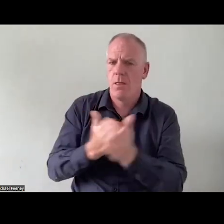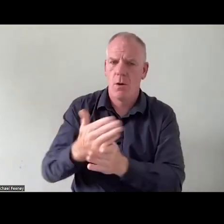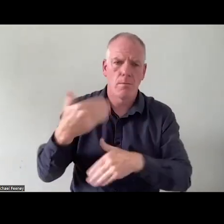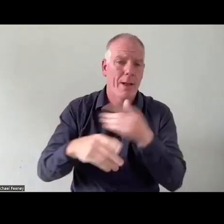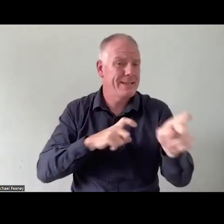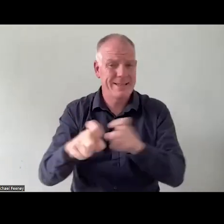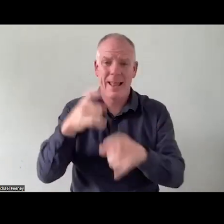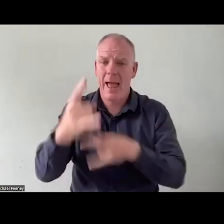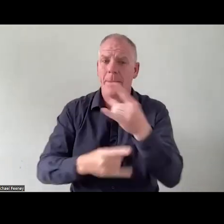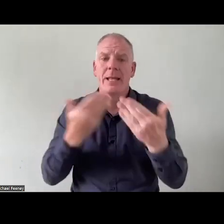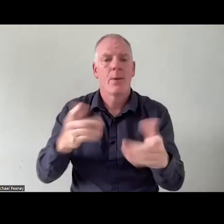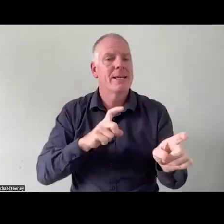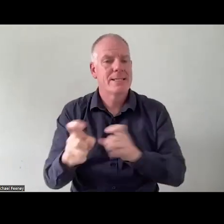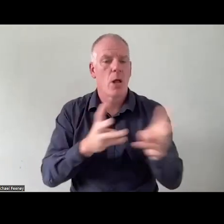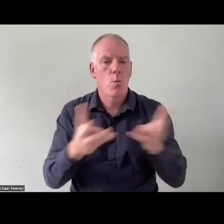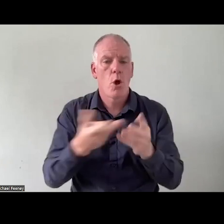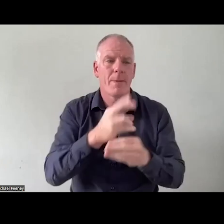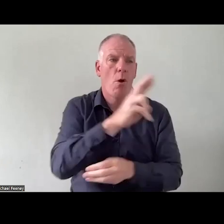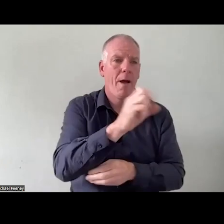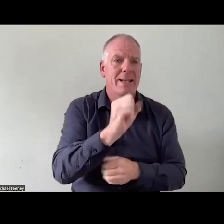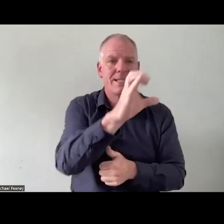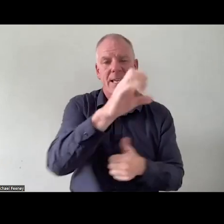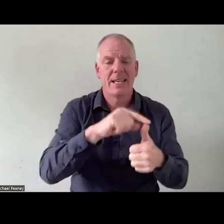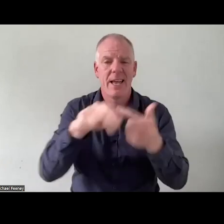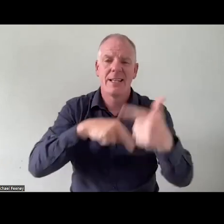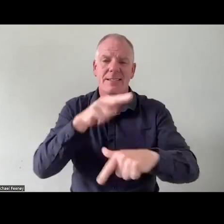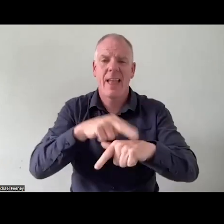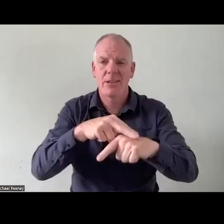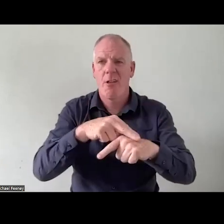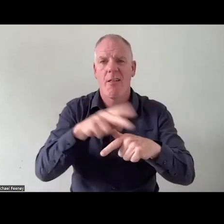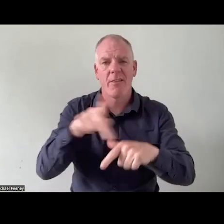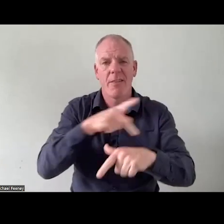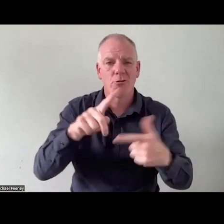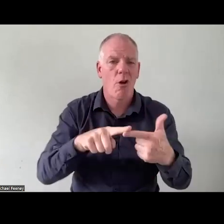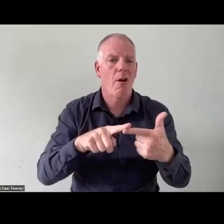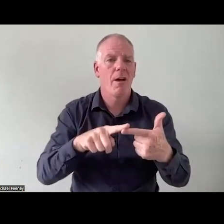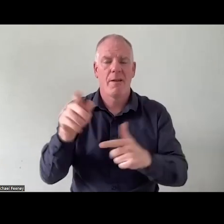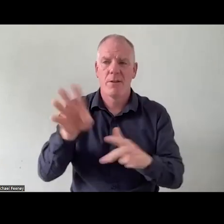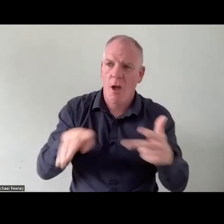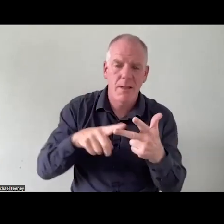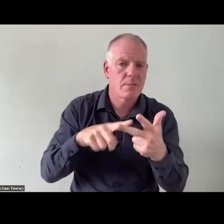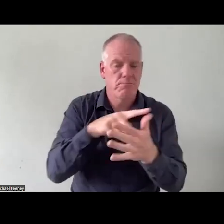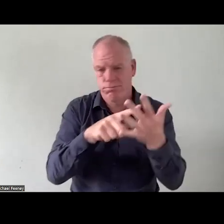We're still working with the RSC, still working with the National, still working with National Theatre of Scotland and in Ireland